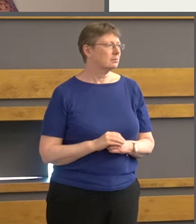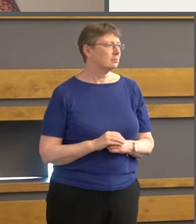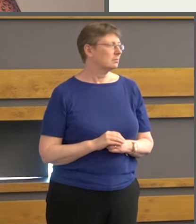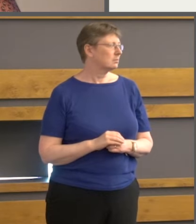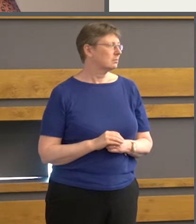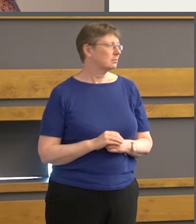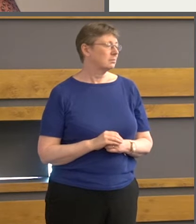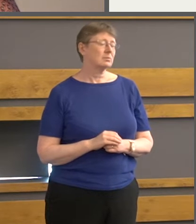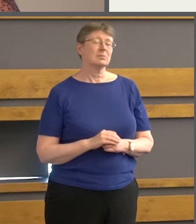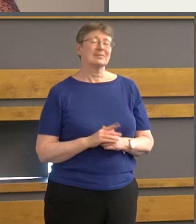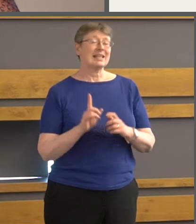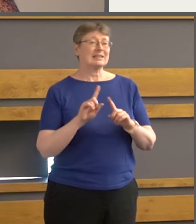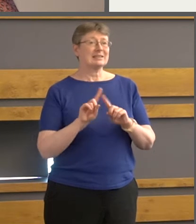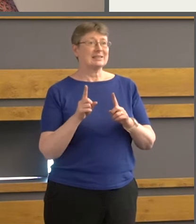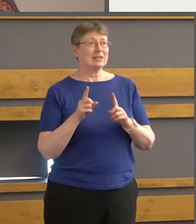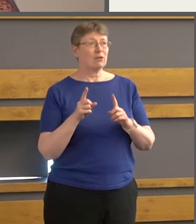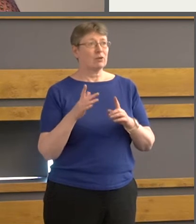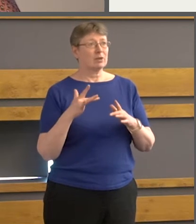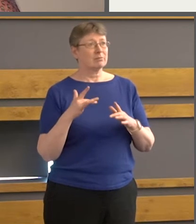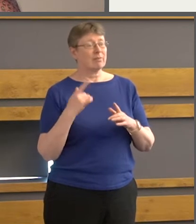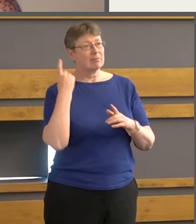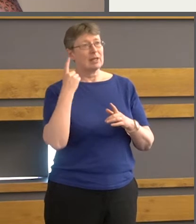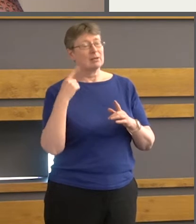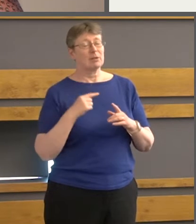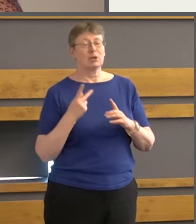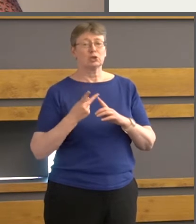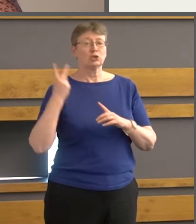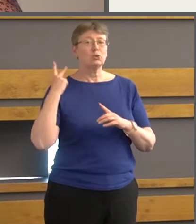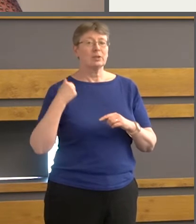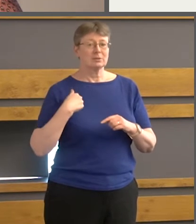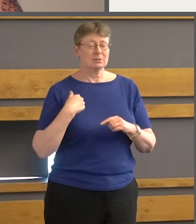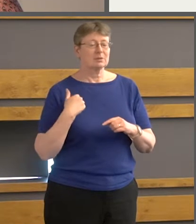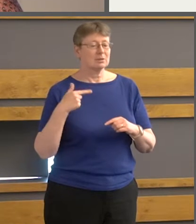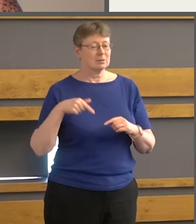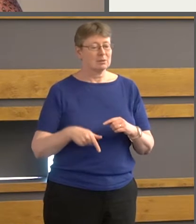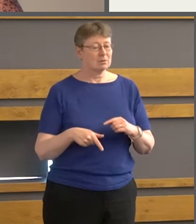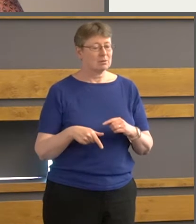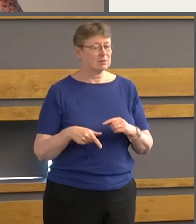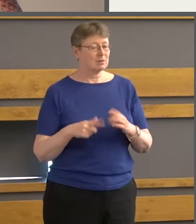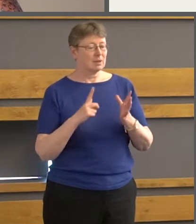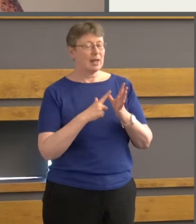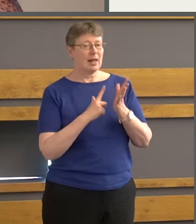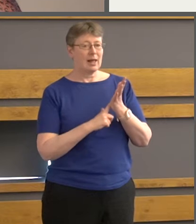And in a very different trail of thoughts, a couple of weeks ago, I was in the archive of the artist and writer Alasdair Gray.